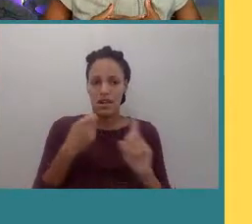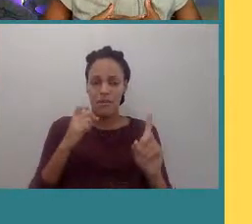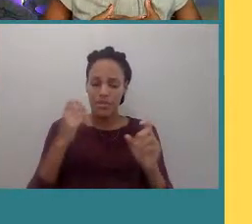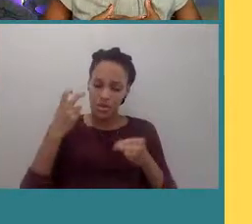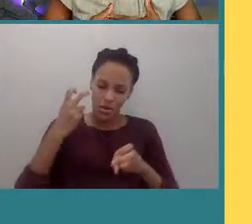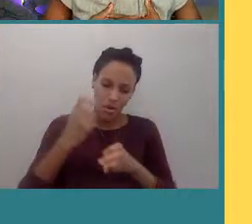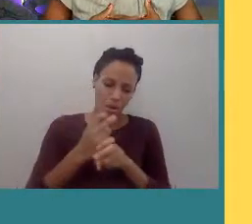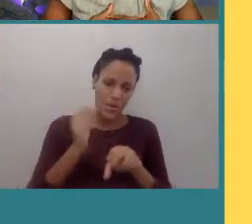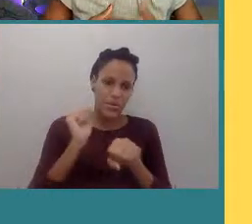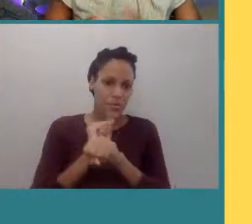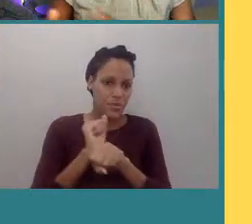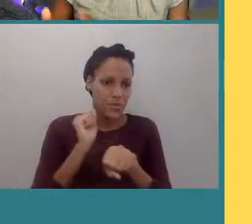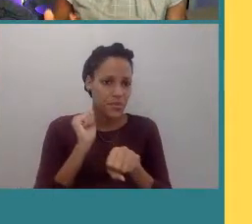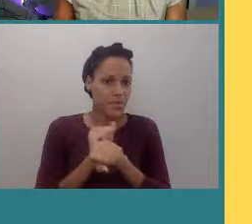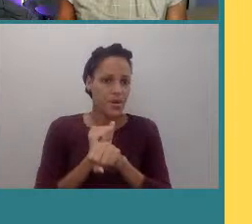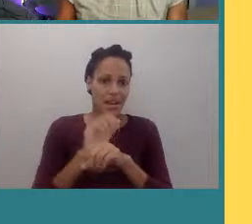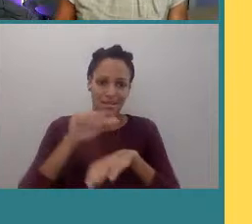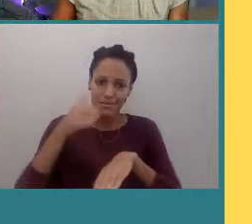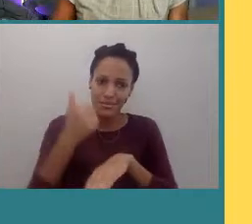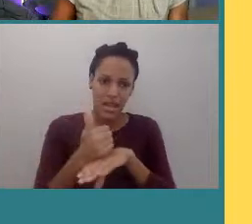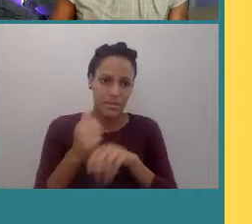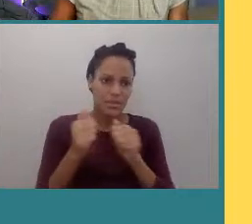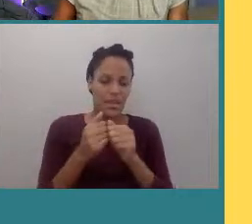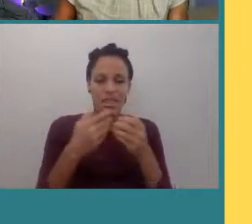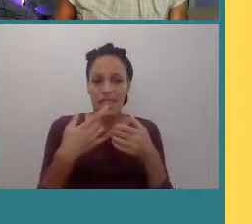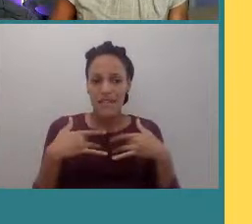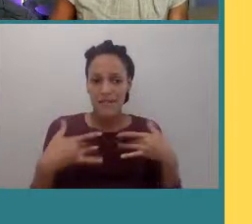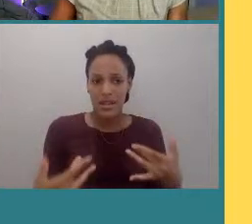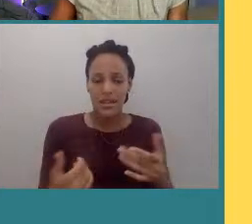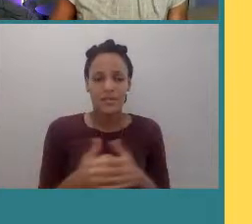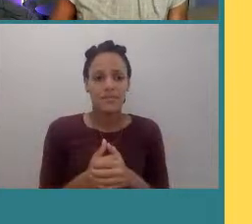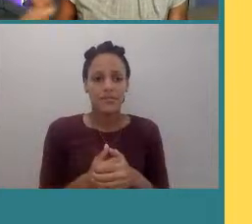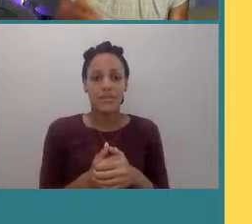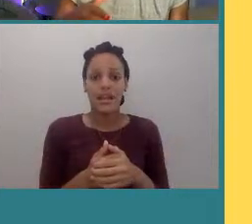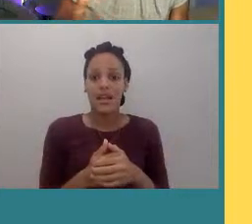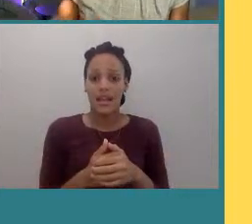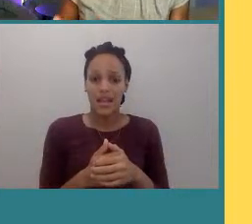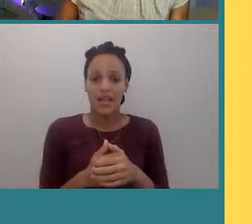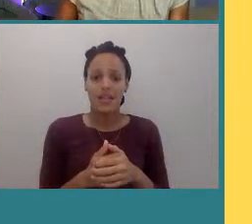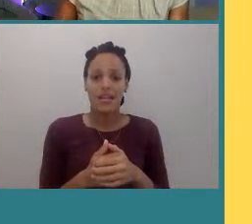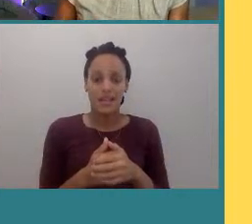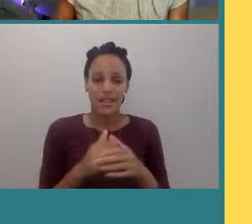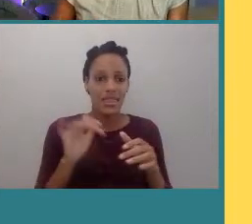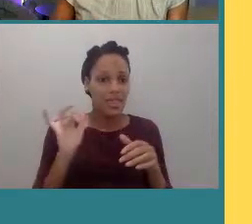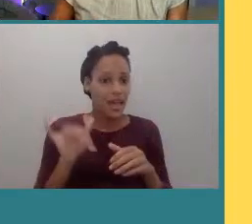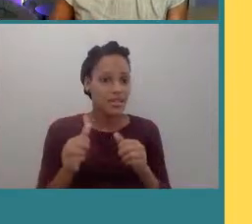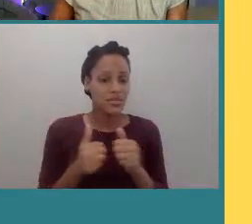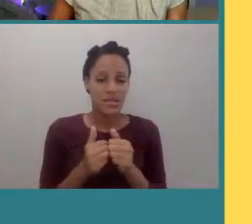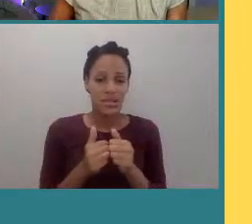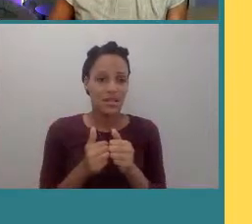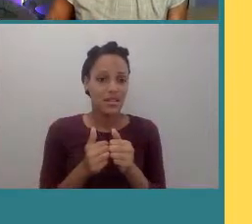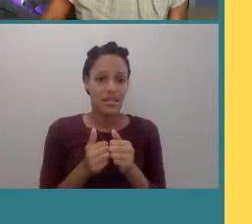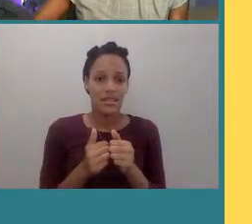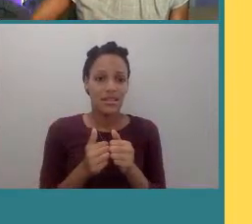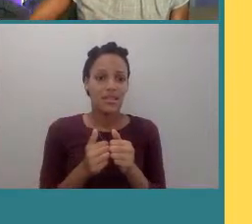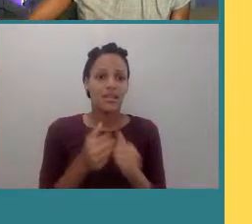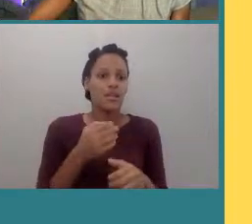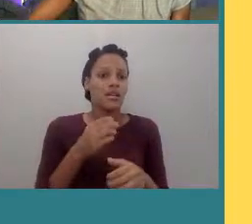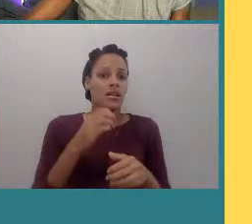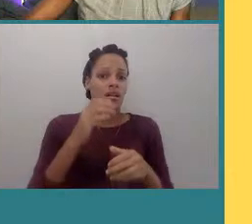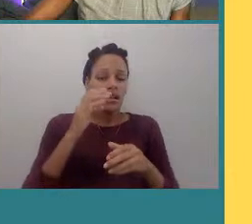sincerely because the way-- a lot of the things that I have gotten-- like the breakfast club